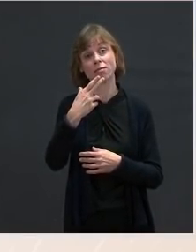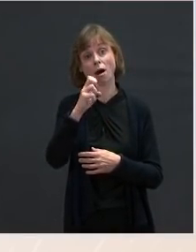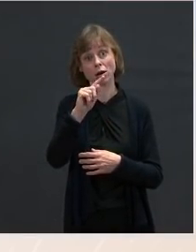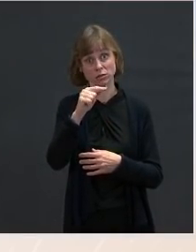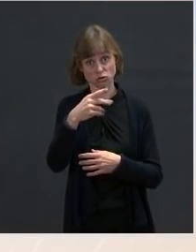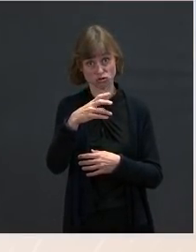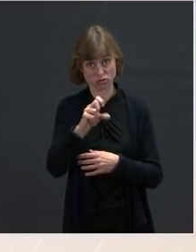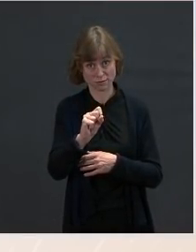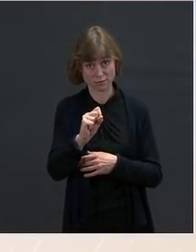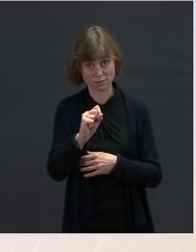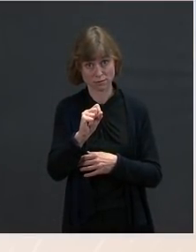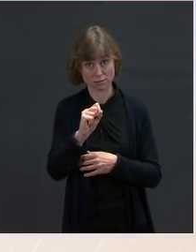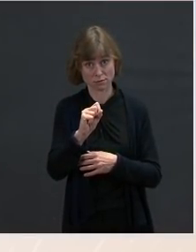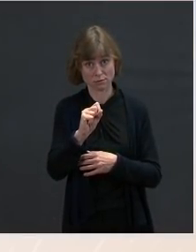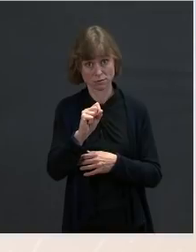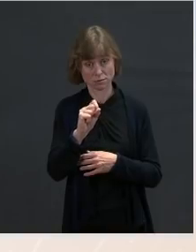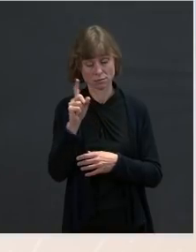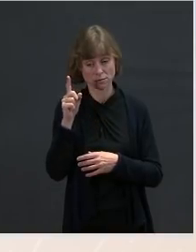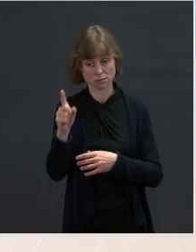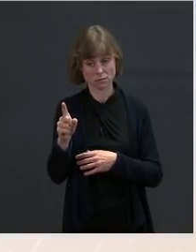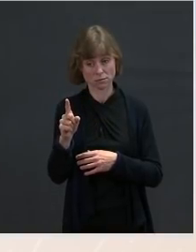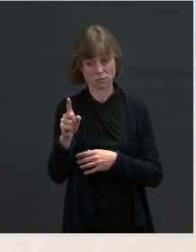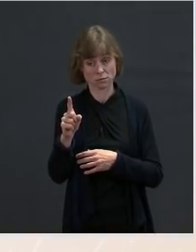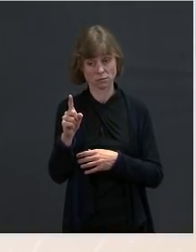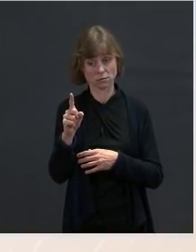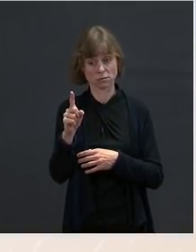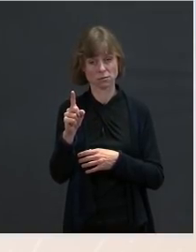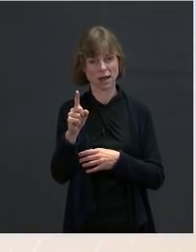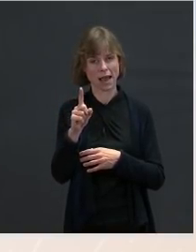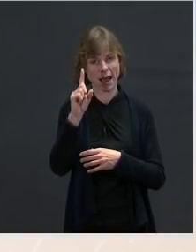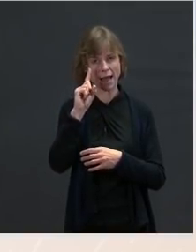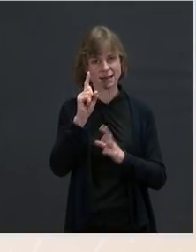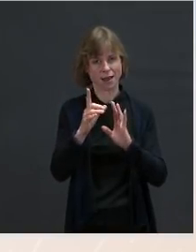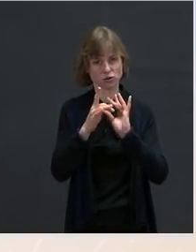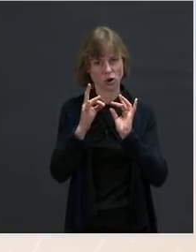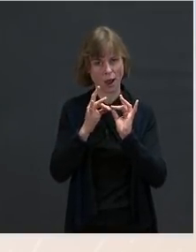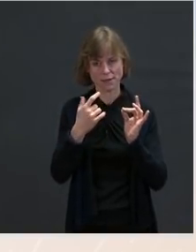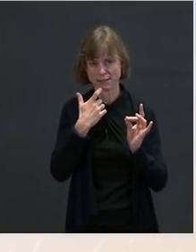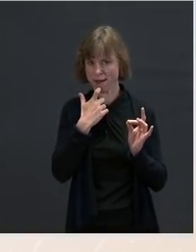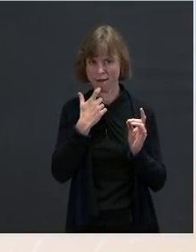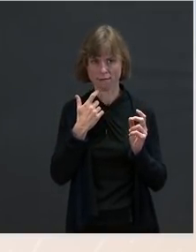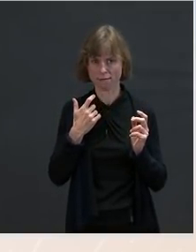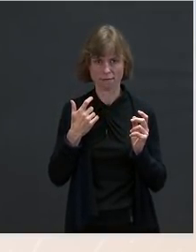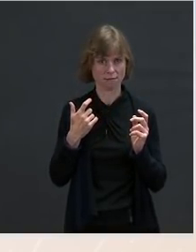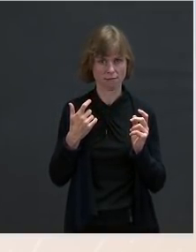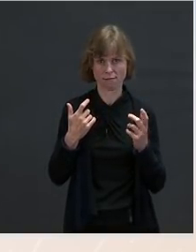"We've begun to communicate with the Iranians on this issue." They later clarified it's not with Washington directly.